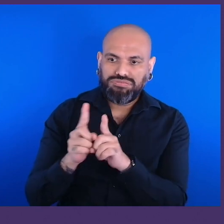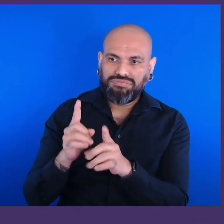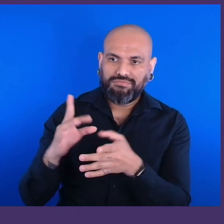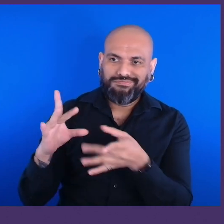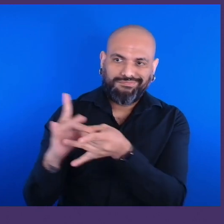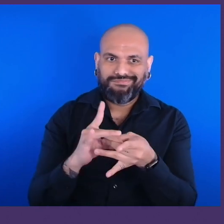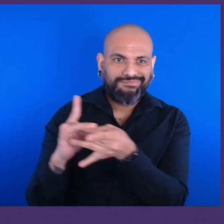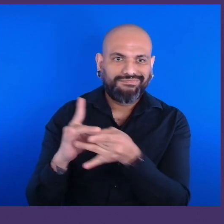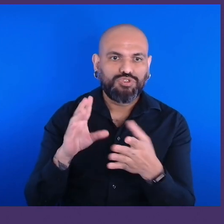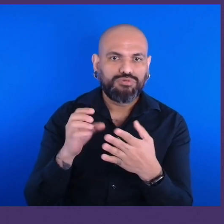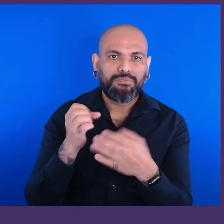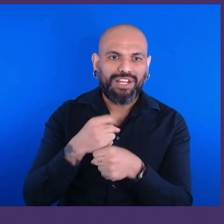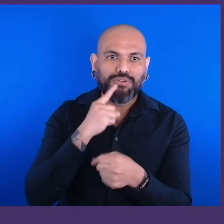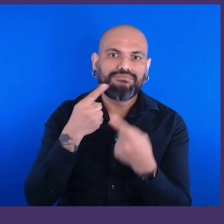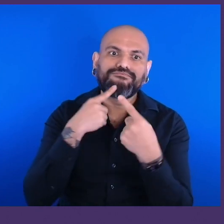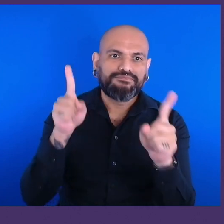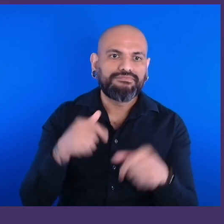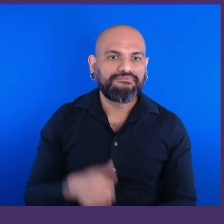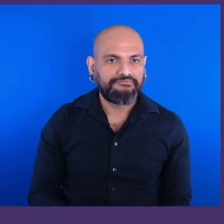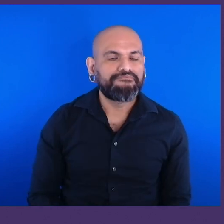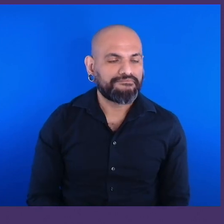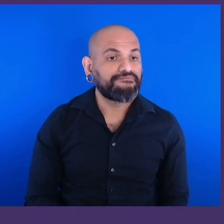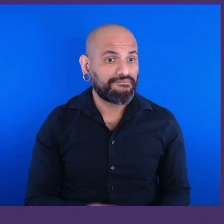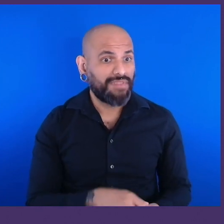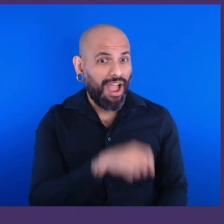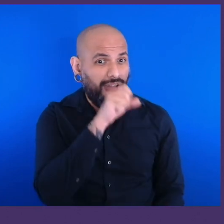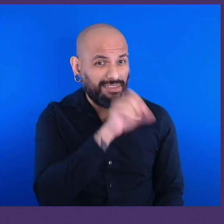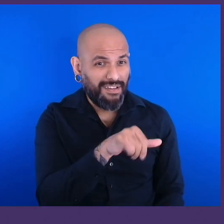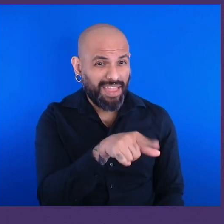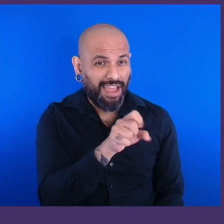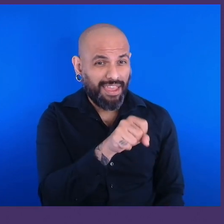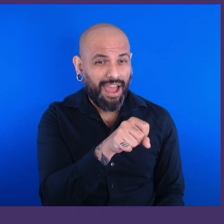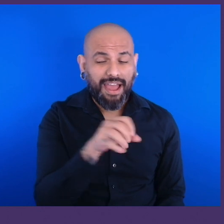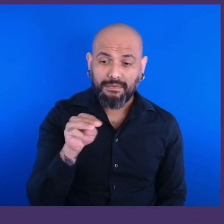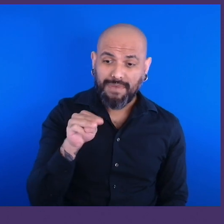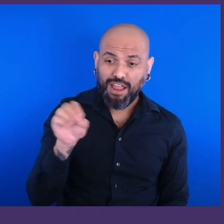Rylin Rodgers: Yeah, I love that call out. At Microsoft, we frame AI as a co-pilot,